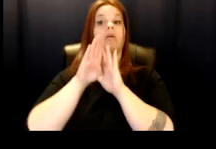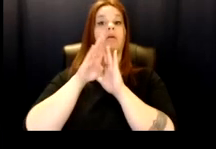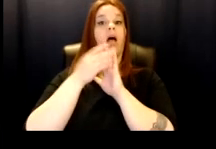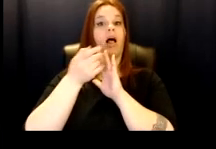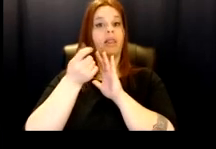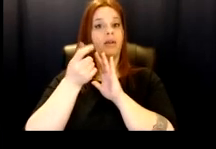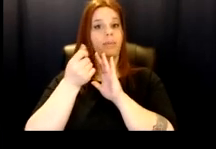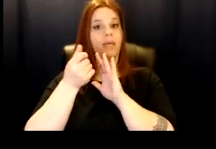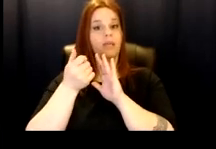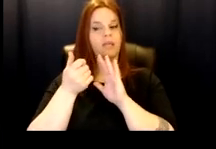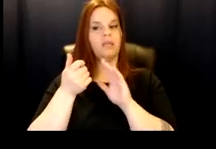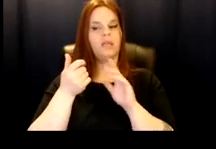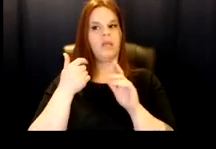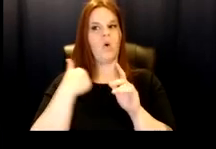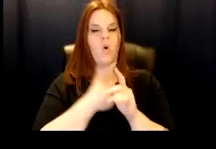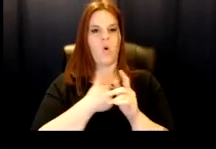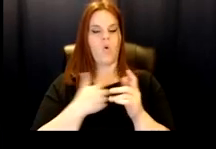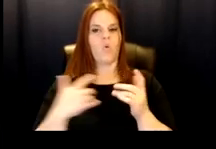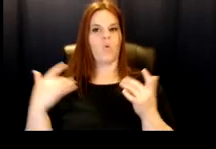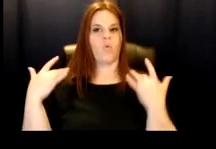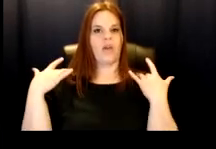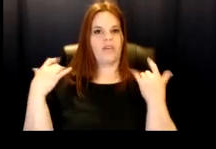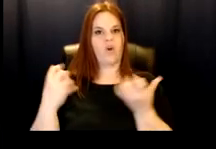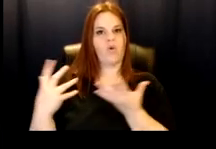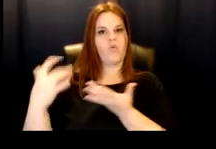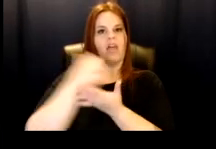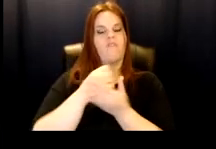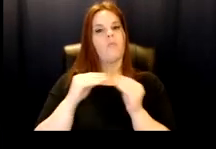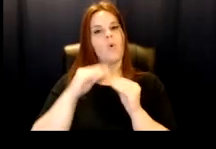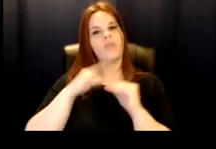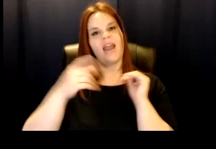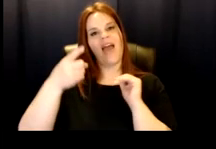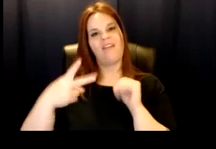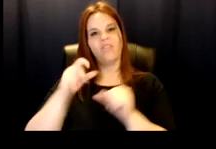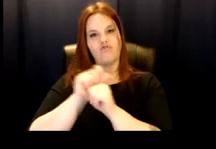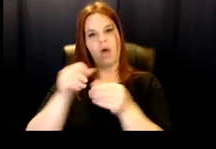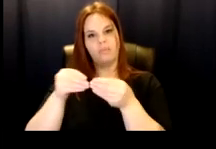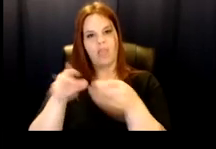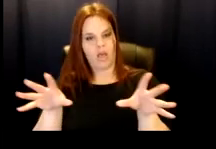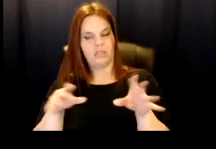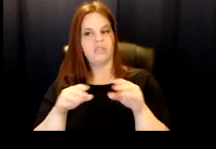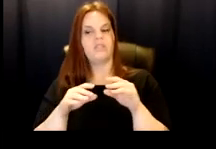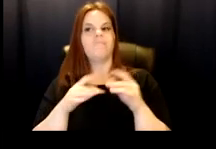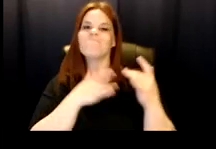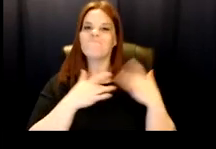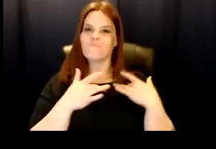we recovered over half of the jobs lost, concerns are still present about the impact that this